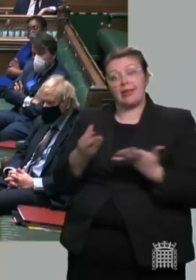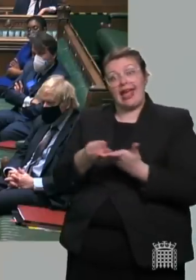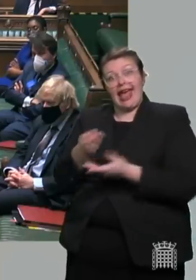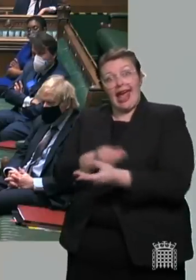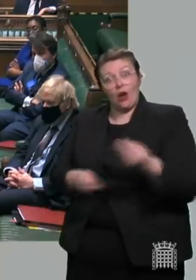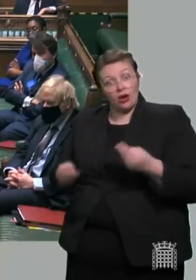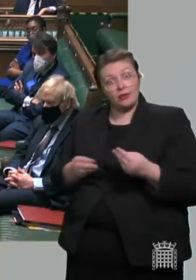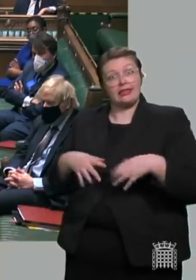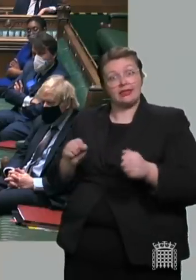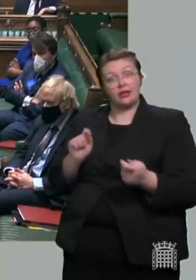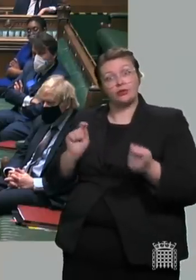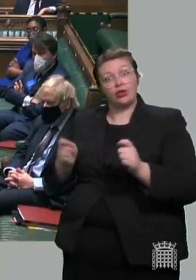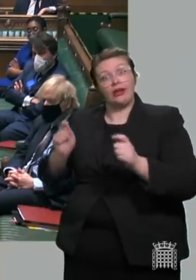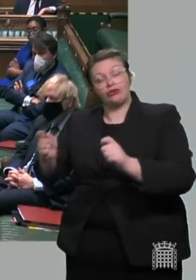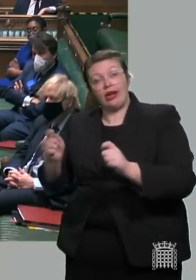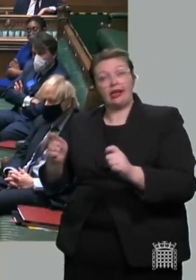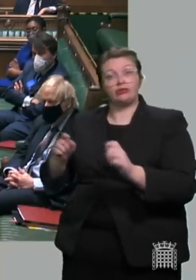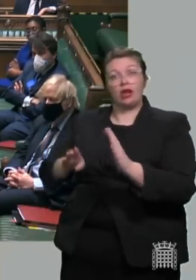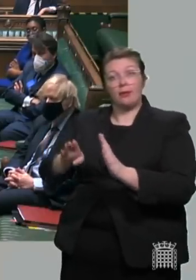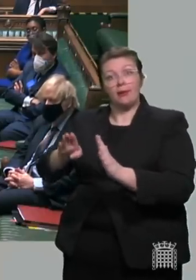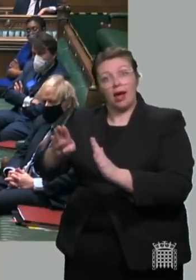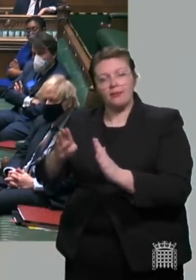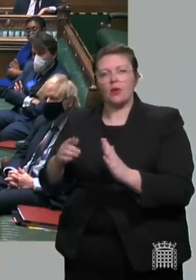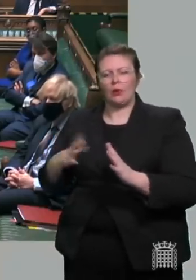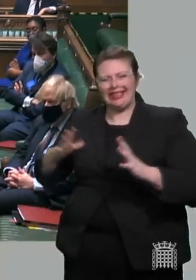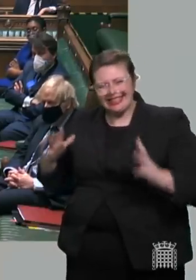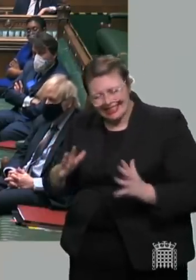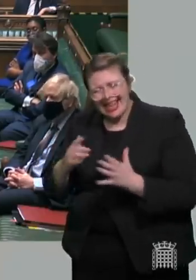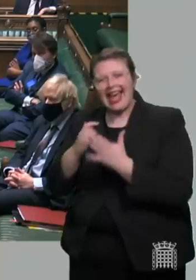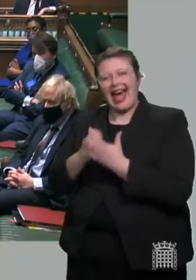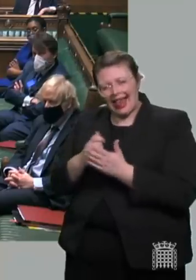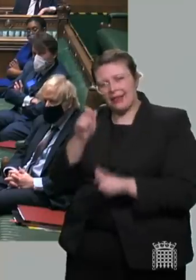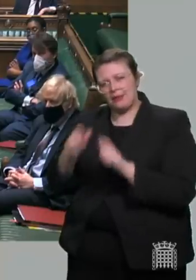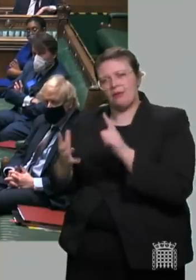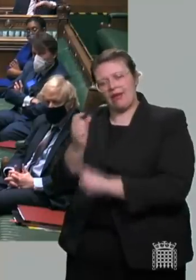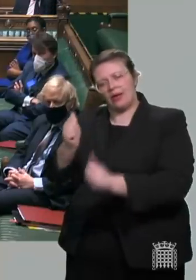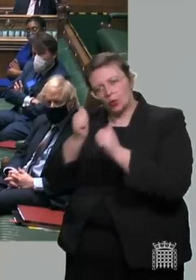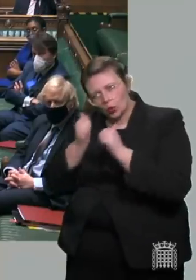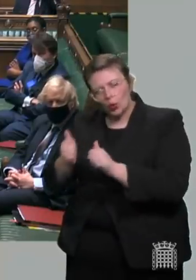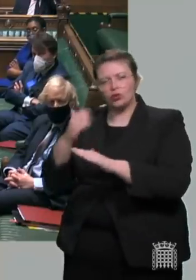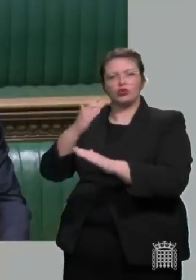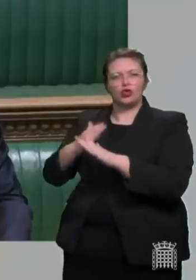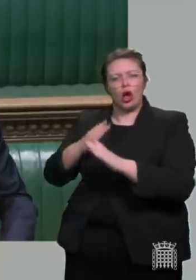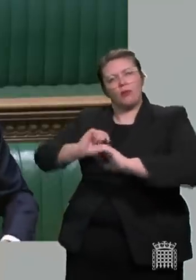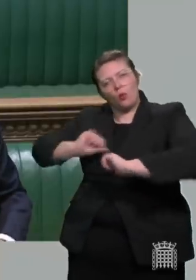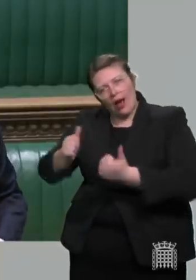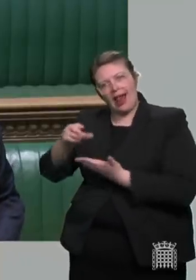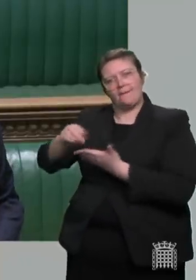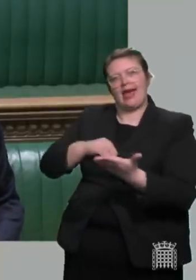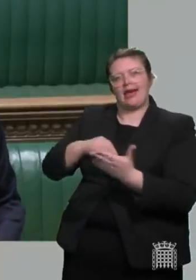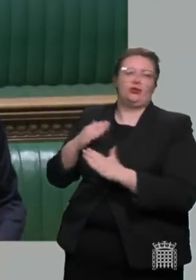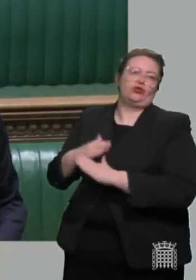and focus towards getting people into decent, well-paid jobs. We reaffirm our commitment to